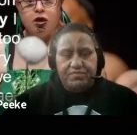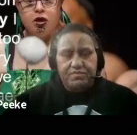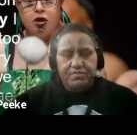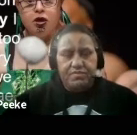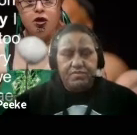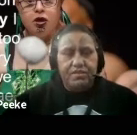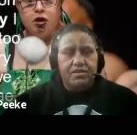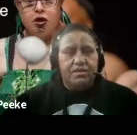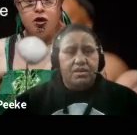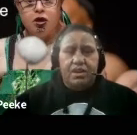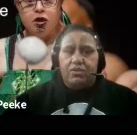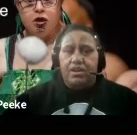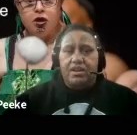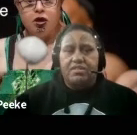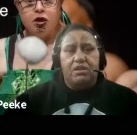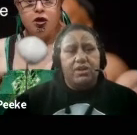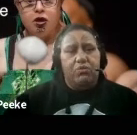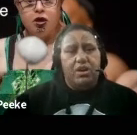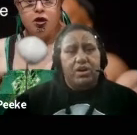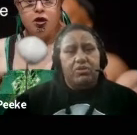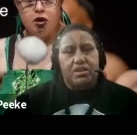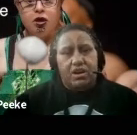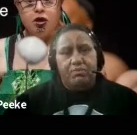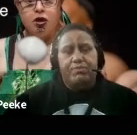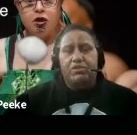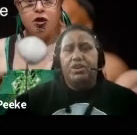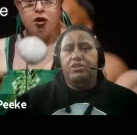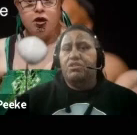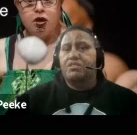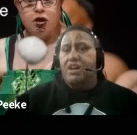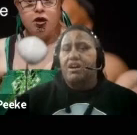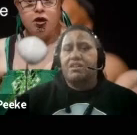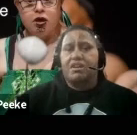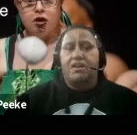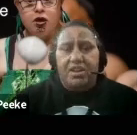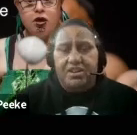E kore tatou e wareware ko te Kaupapa nui, ko ngā tāngata whaikaha kia puawai ki roto